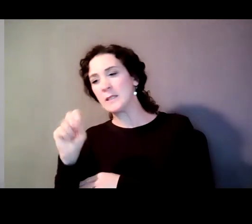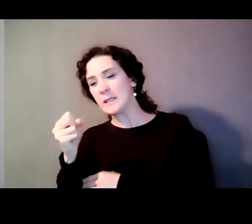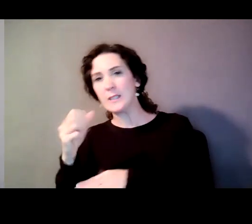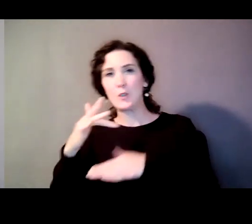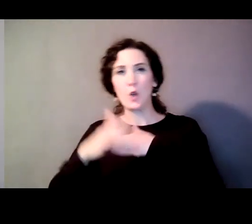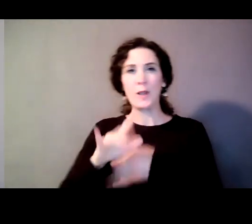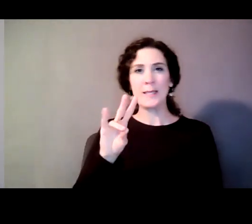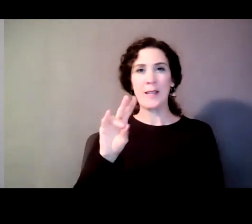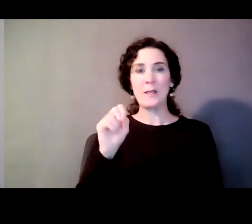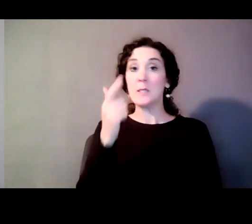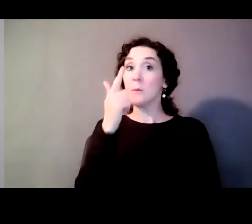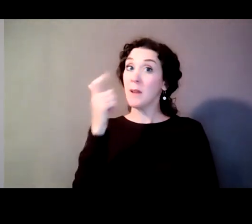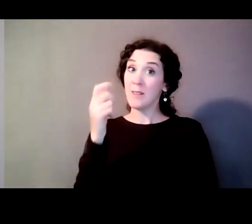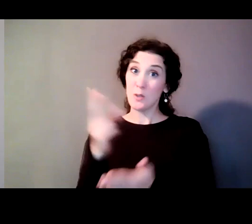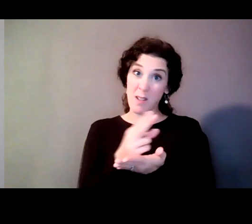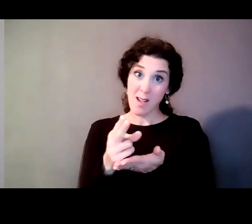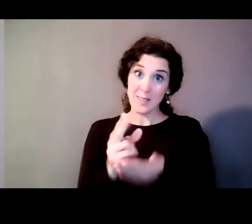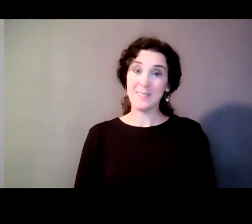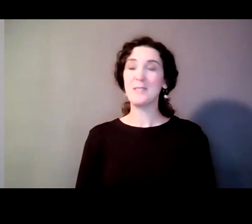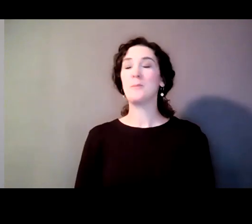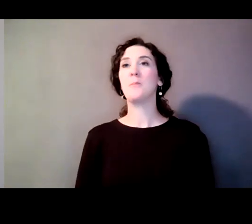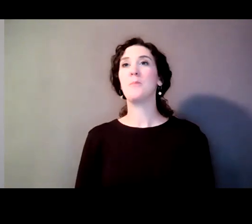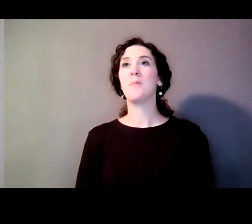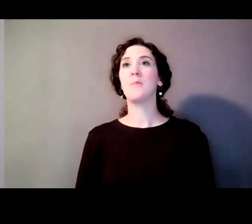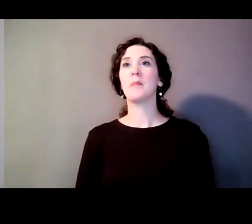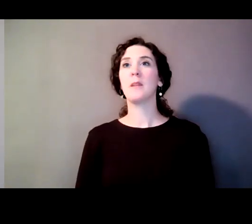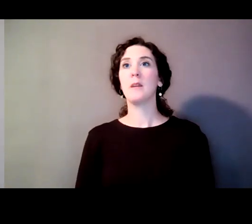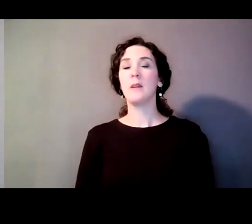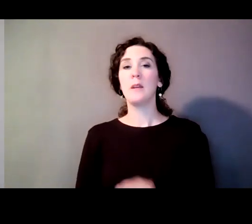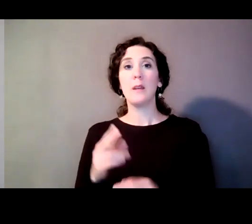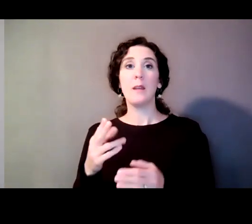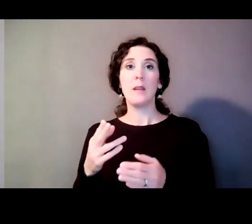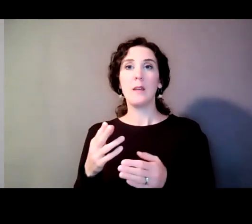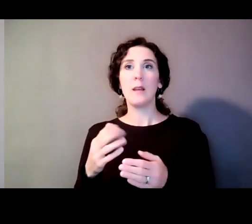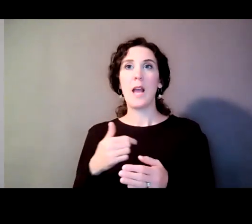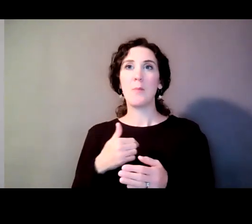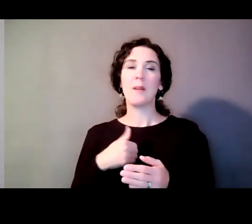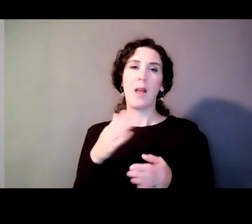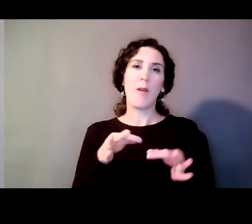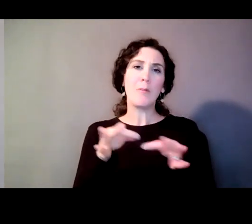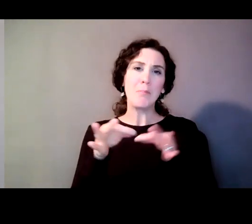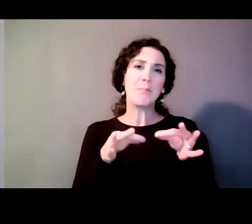1970s because quite honestly in the little bit that I am going to share,